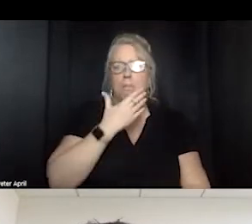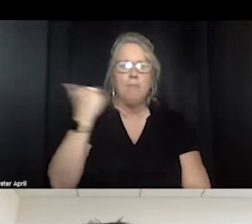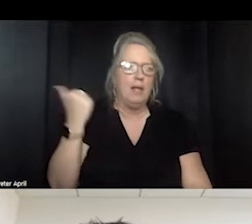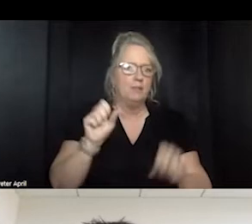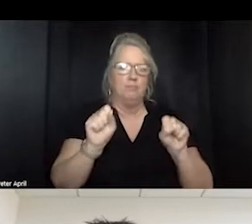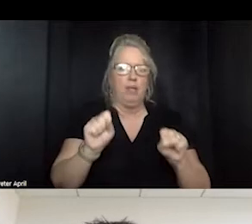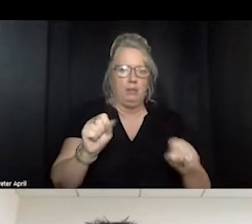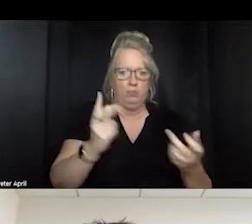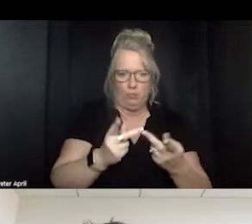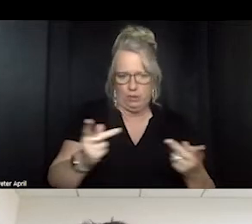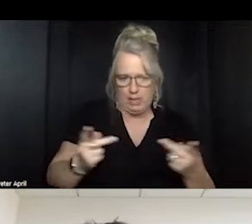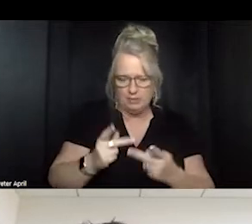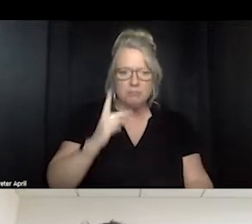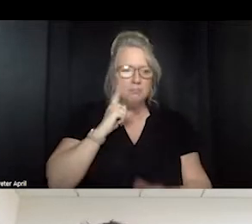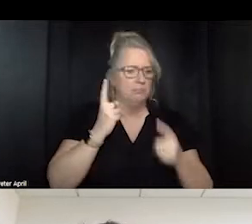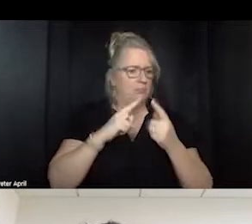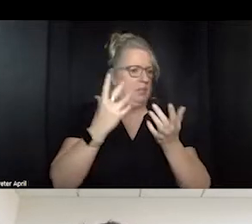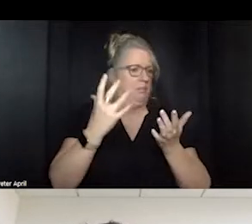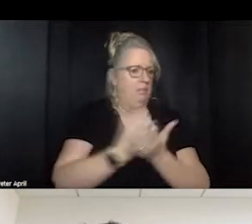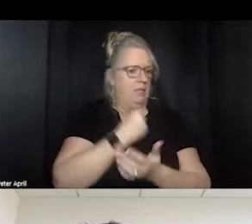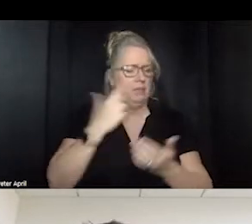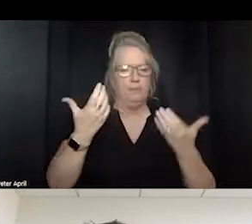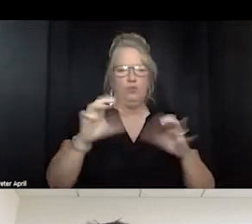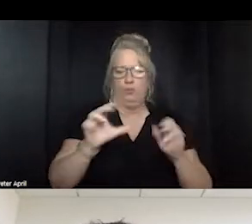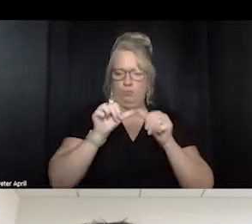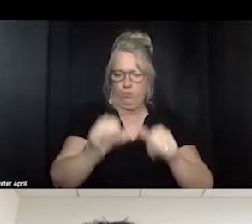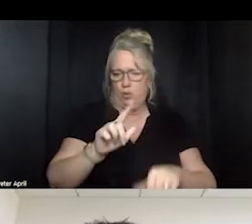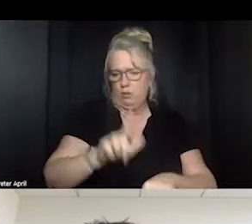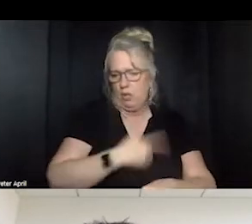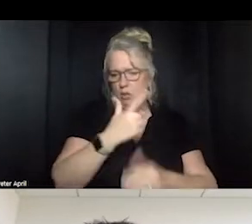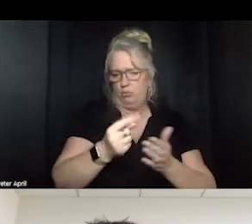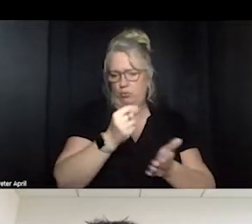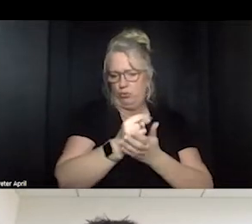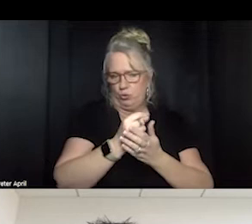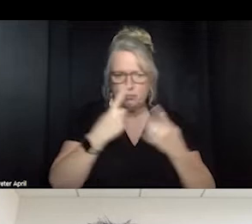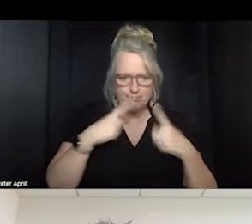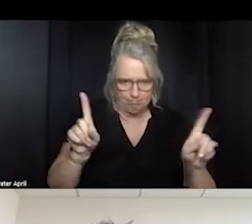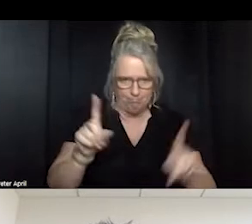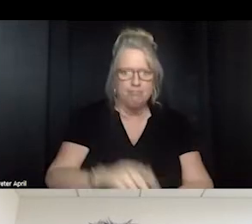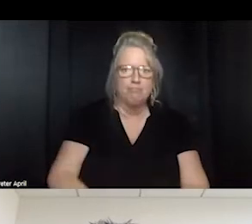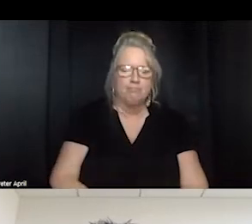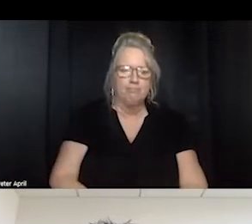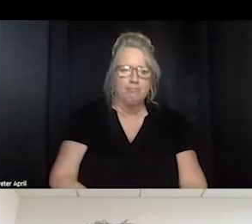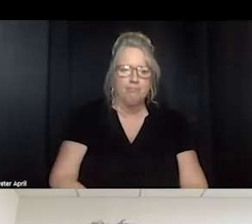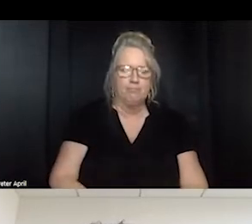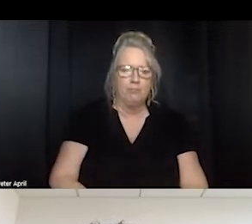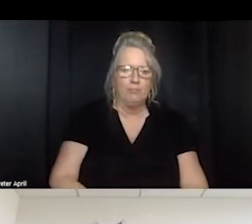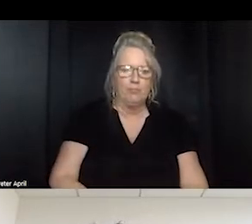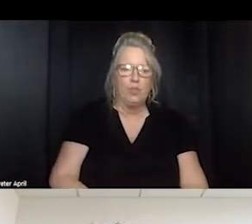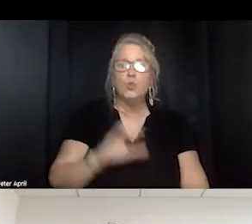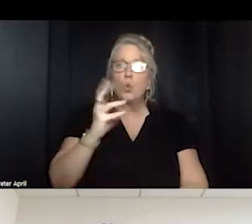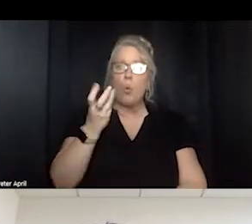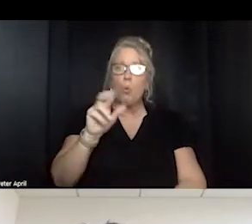THEY MAXIMIZE THEIR CHANCES OF LONG TERM SUCCESS. WHEN YOU DO THAT IT MAKES IT CRYSTAL CLEAR WHAT